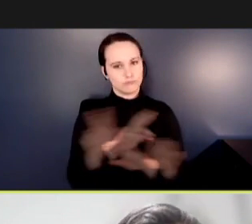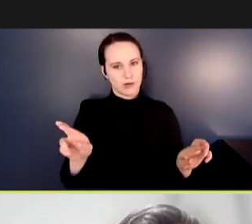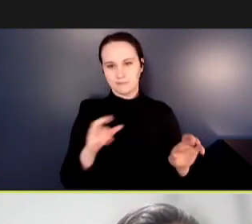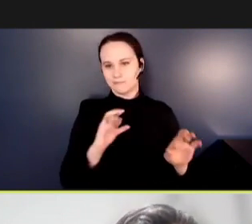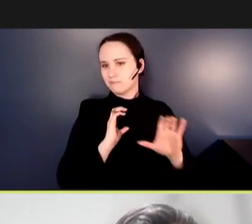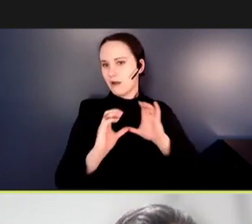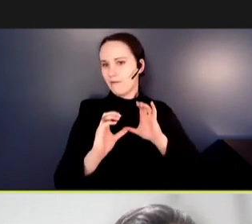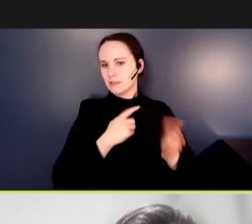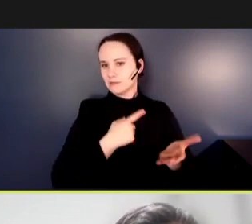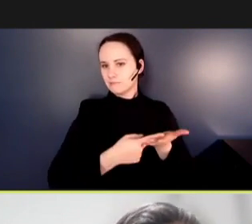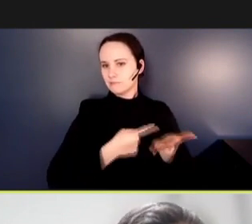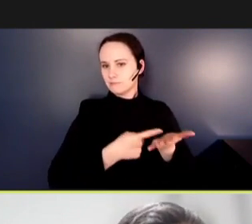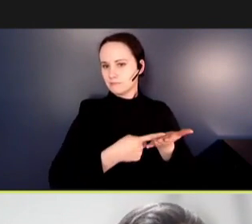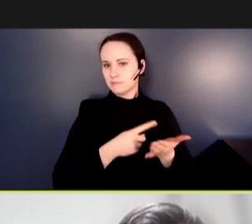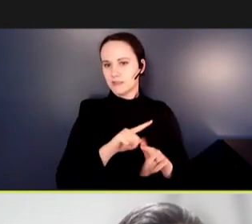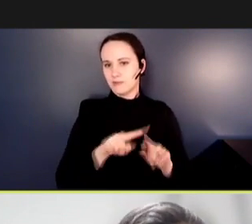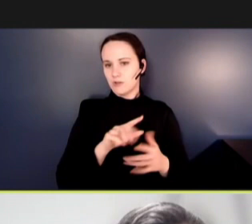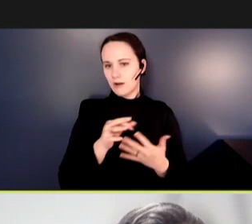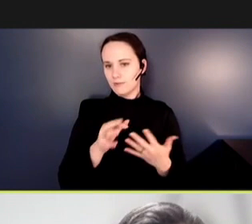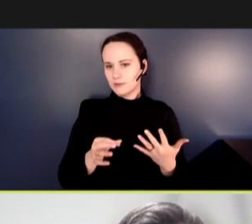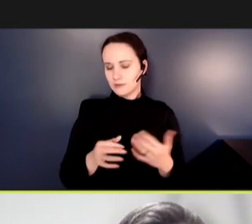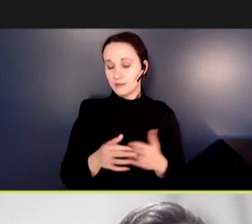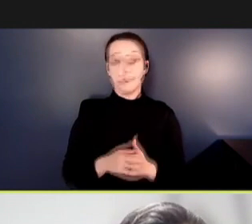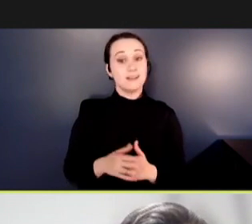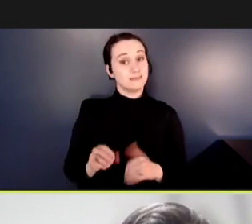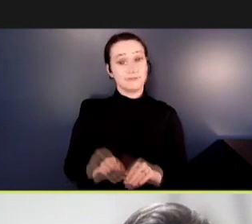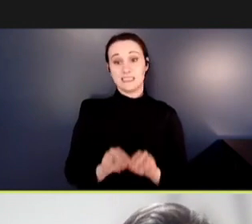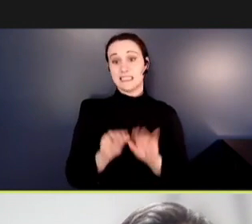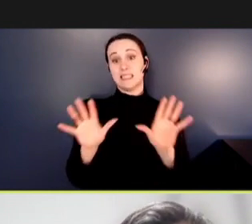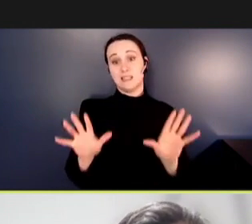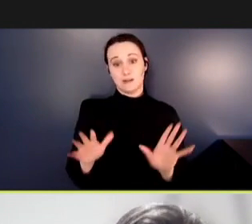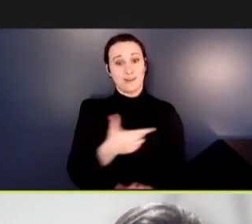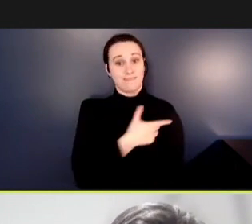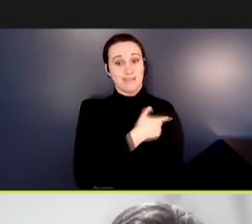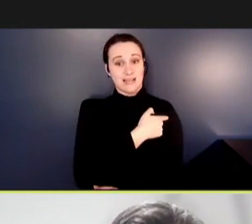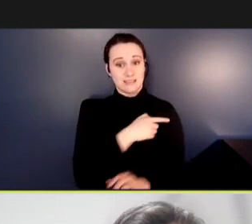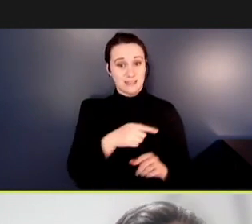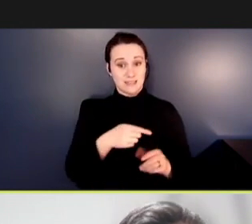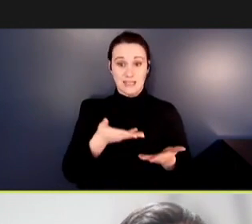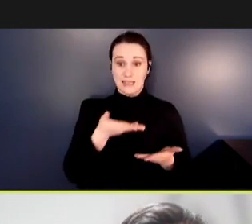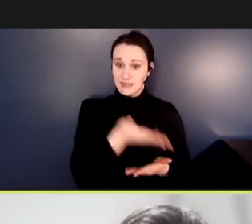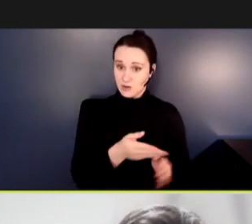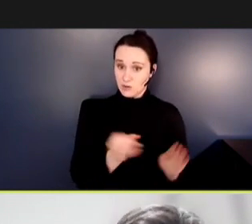at this time. I think it's very clear that vaccinating in the office as opposed to outside